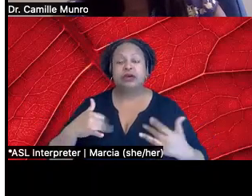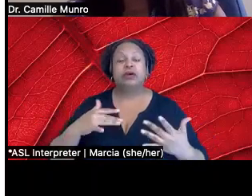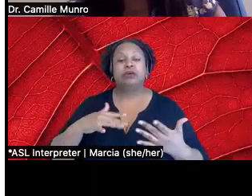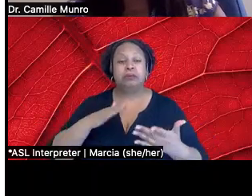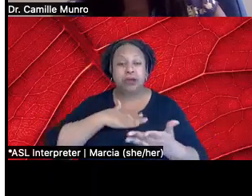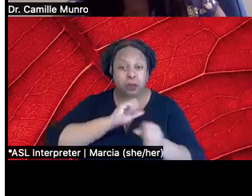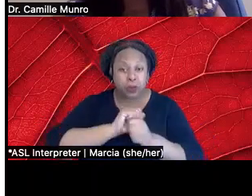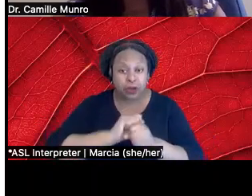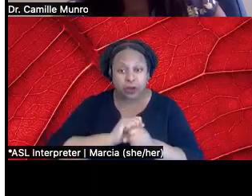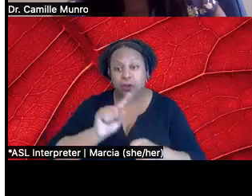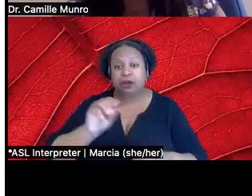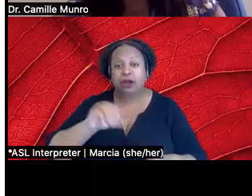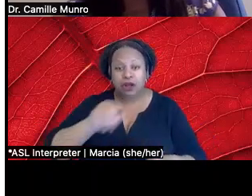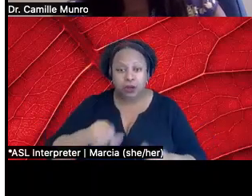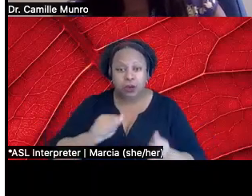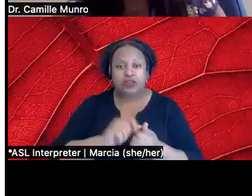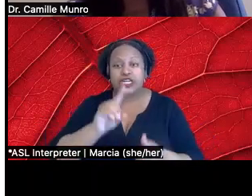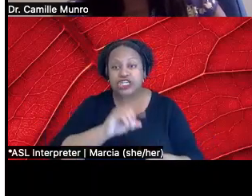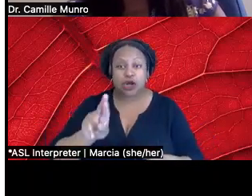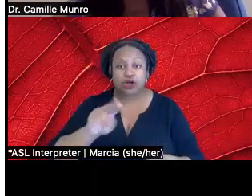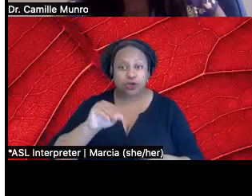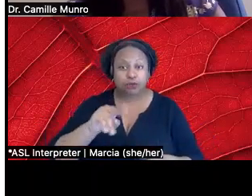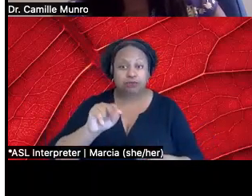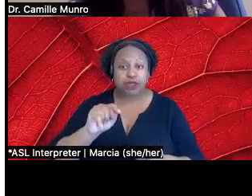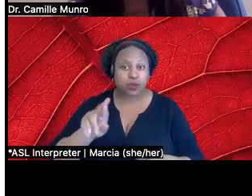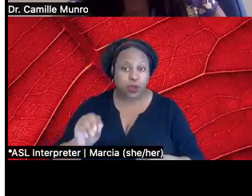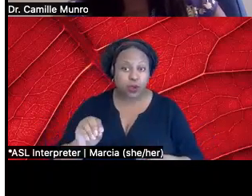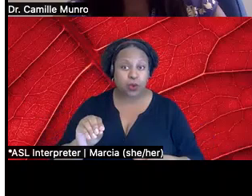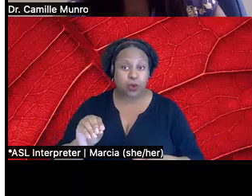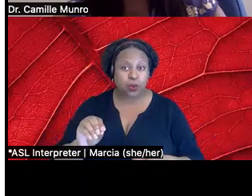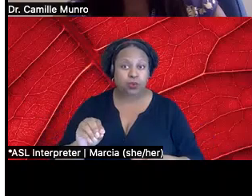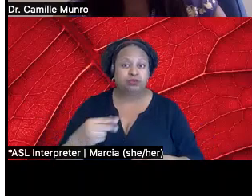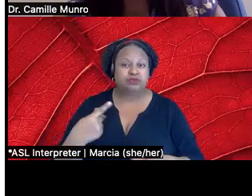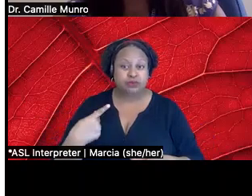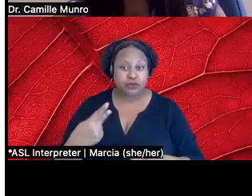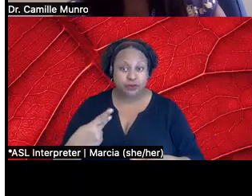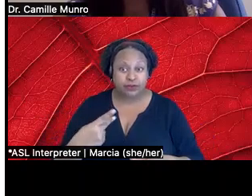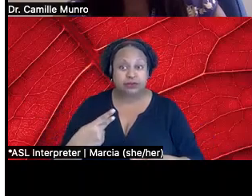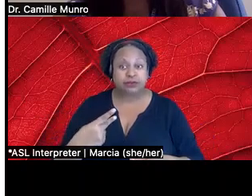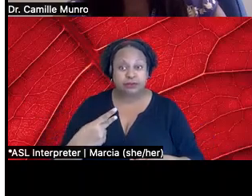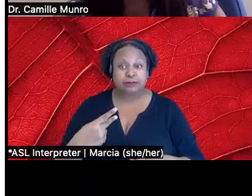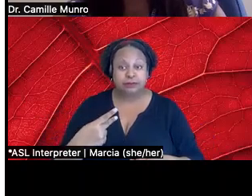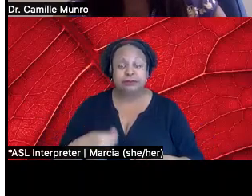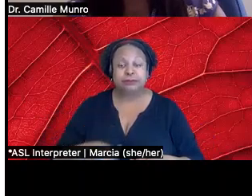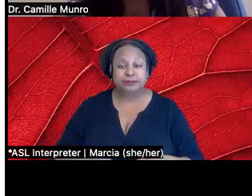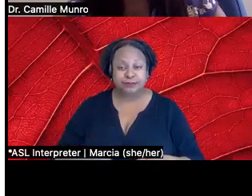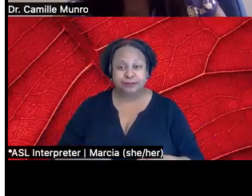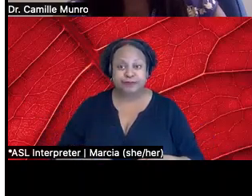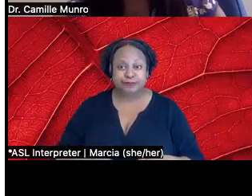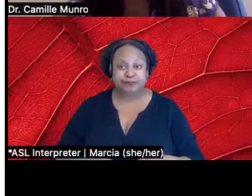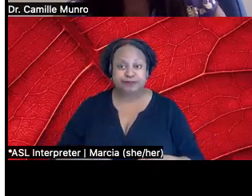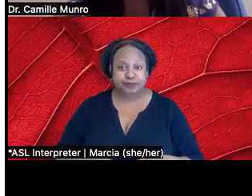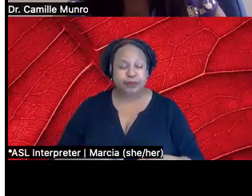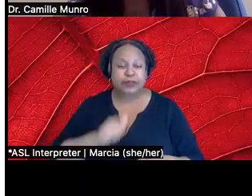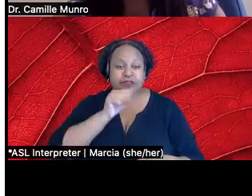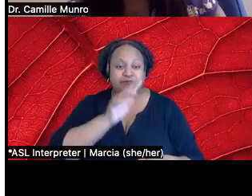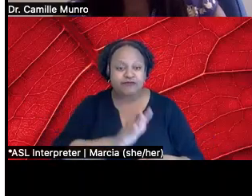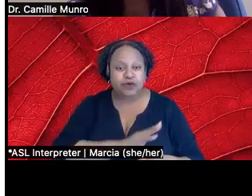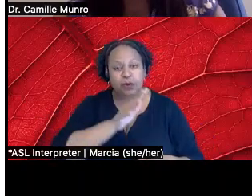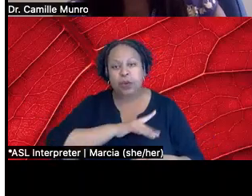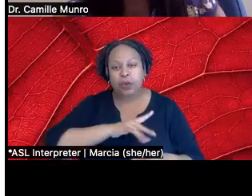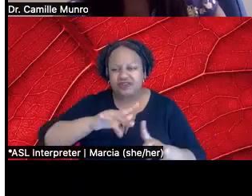And so we did a very informal environmental scan looking to see